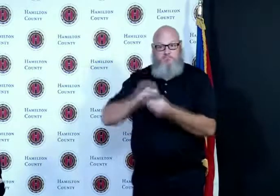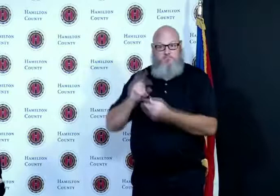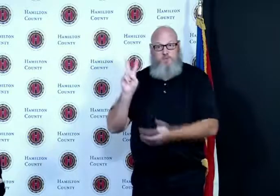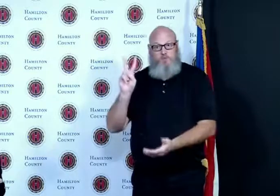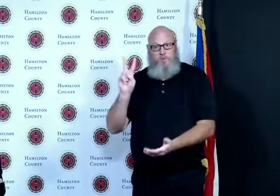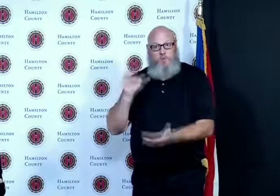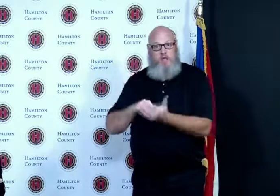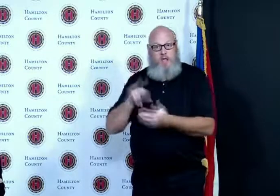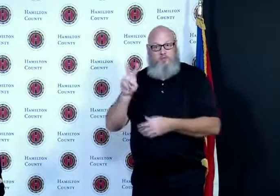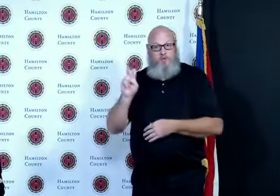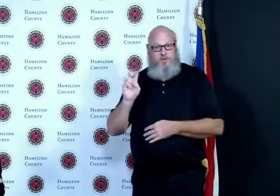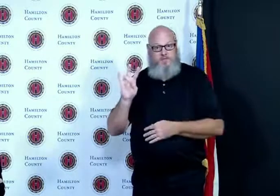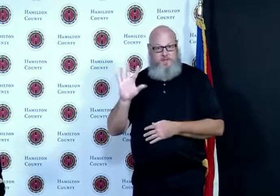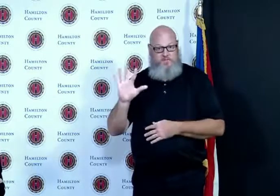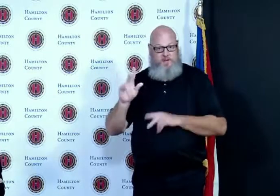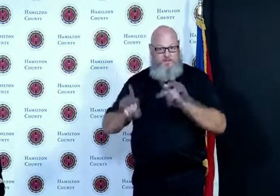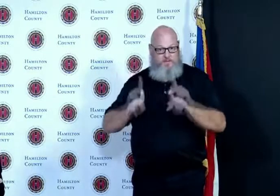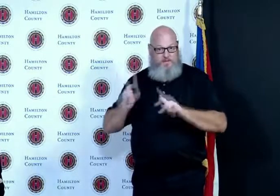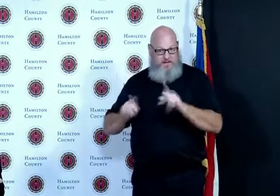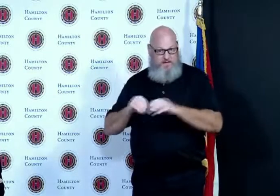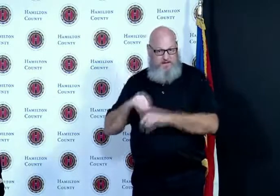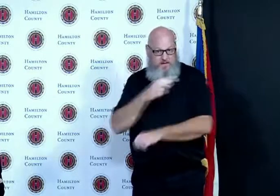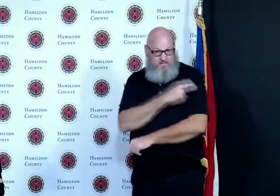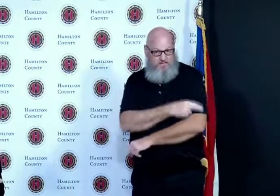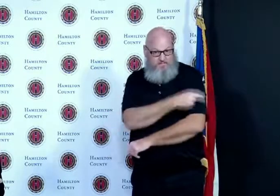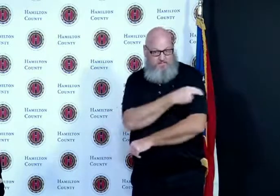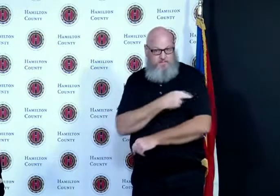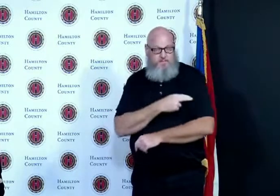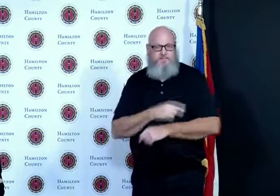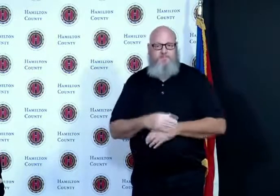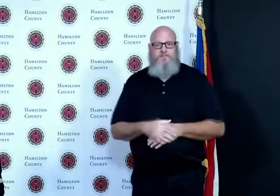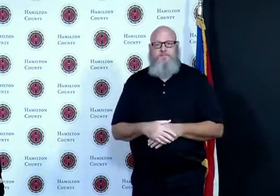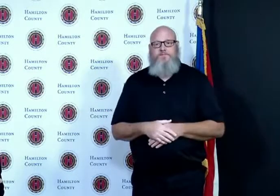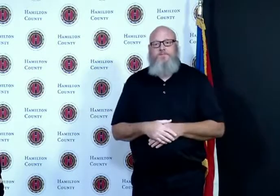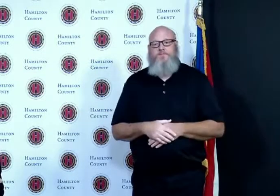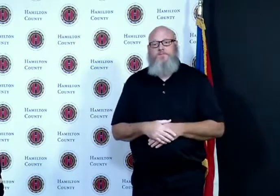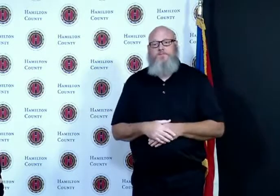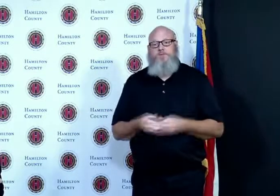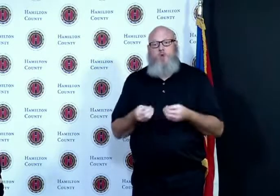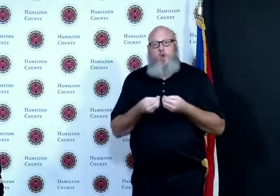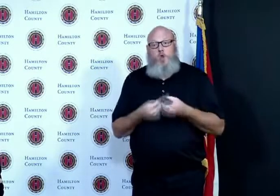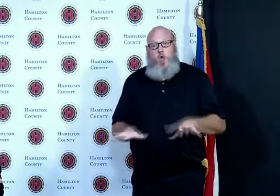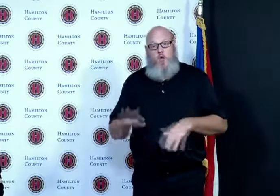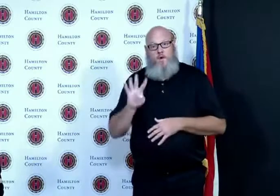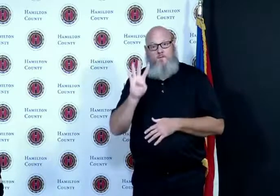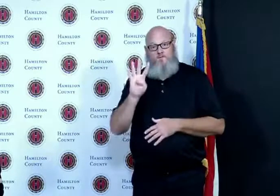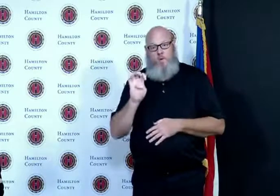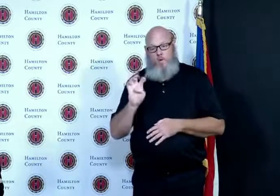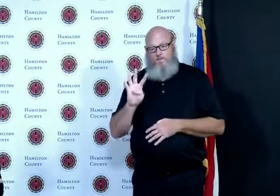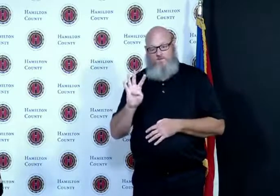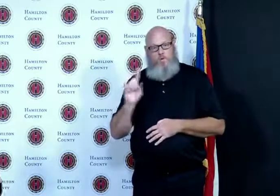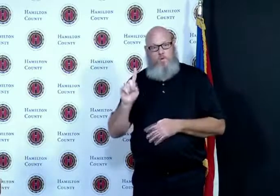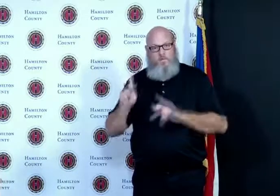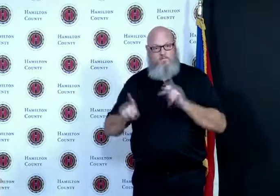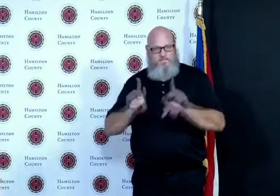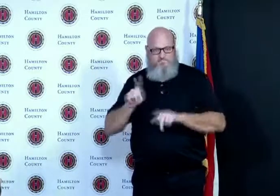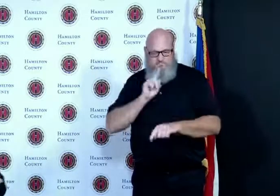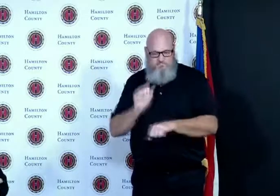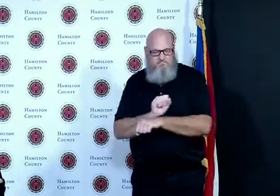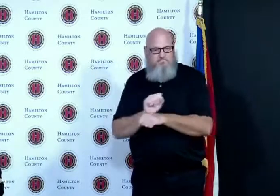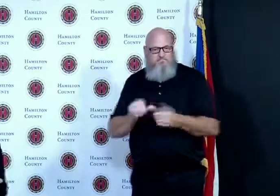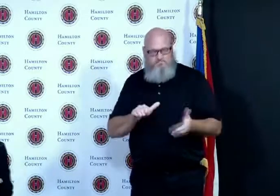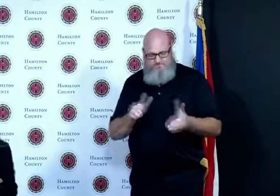been hospitalized and we have lost 441 people to Covid-19 in Hamilton County so